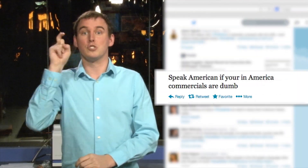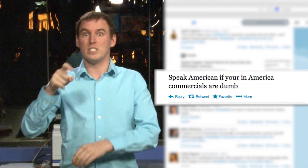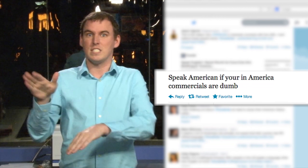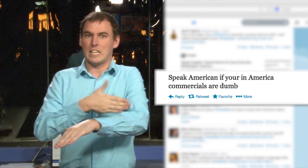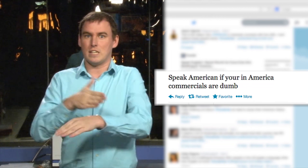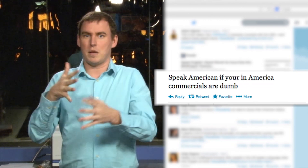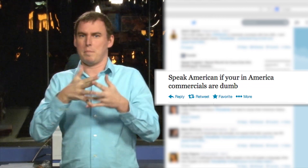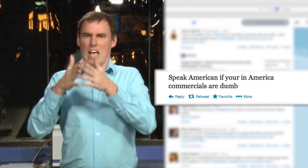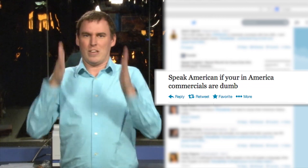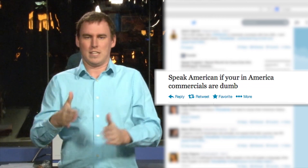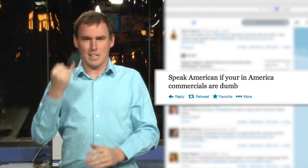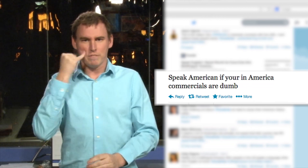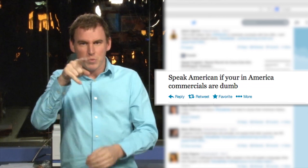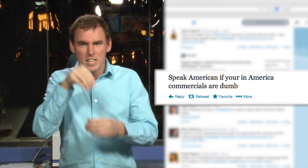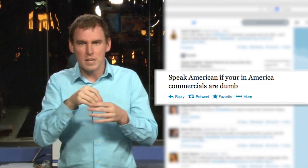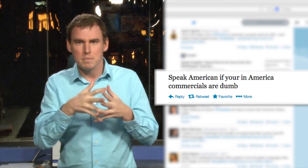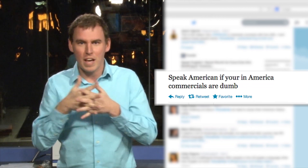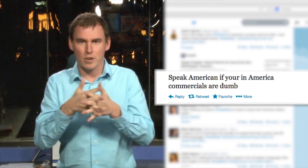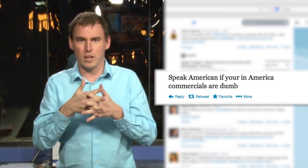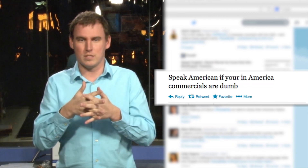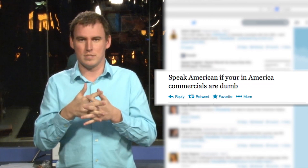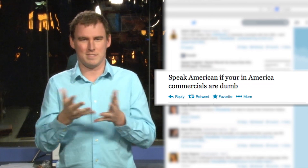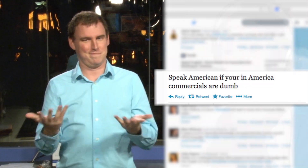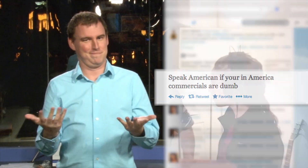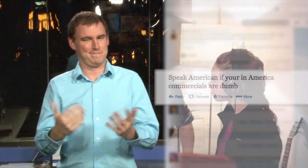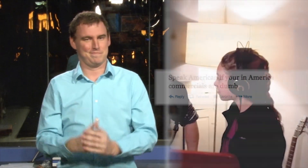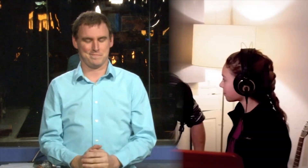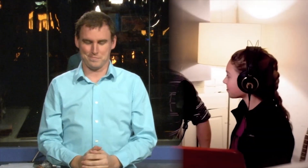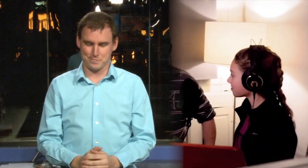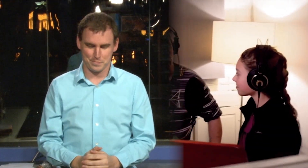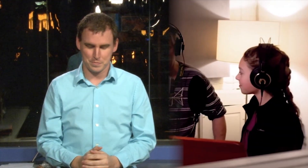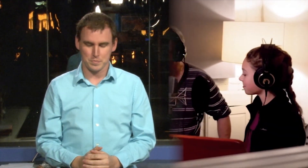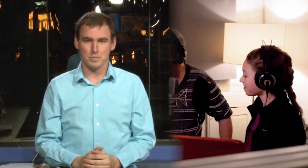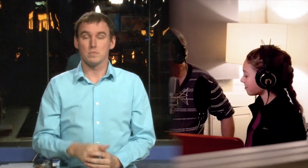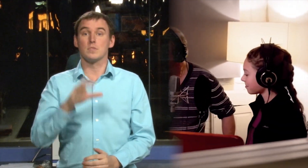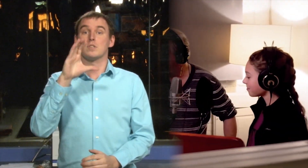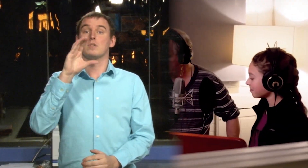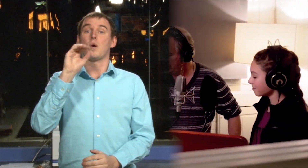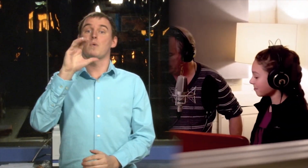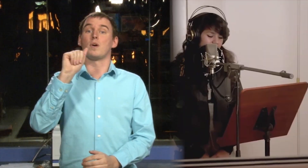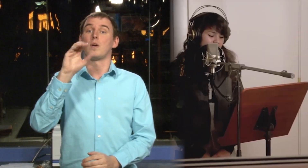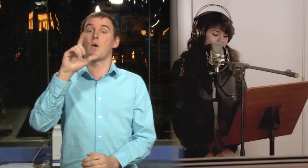"SPEAK AMERICAN IF YOUR IN AMERICA"